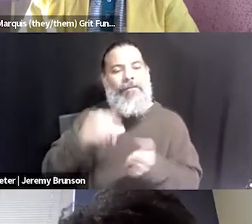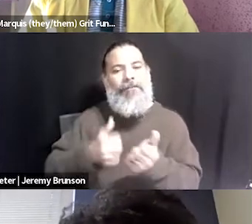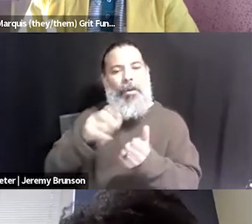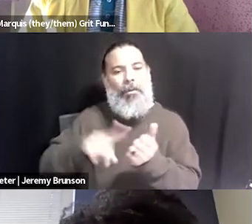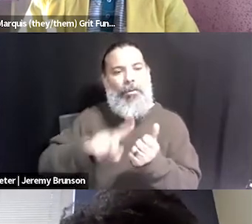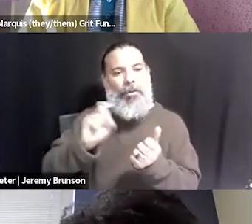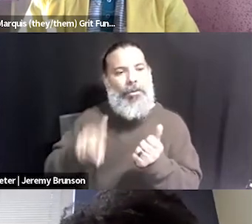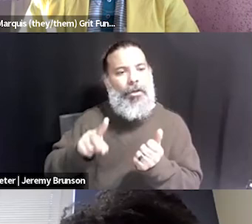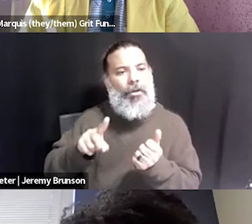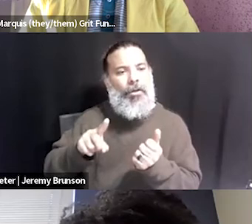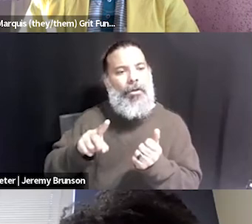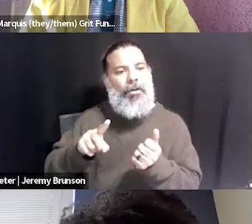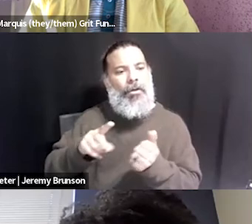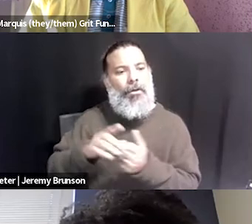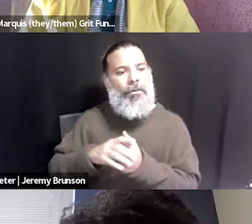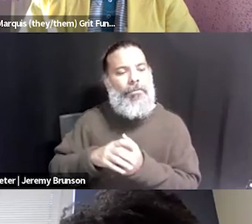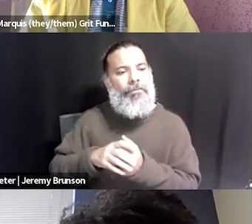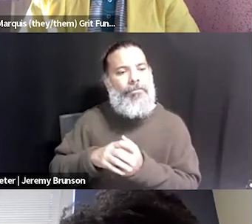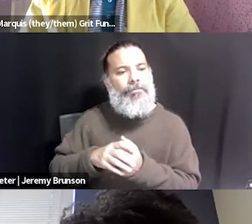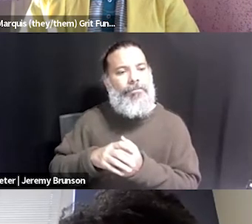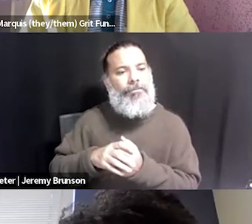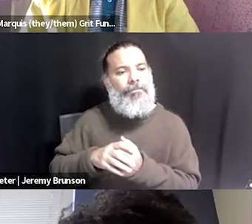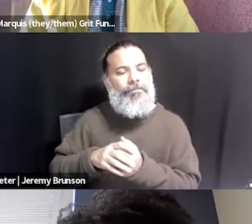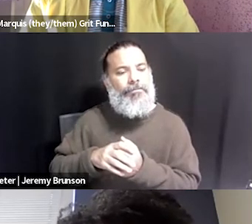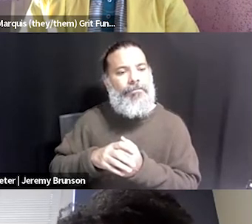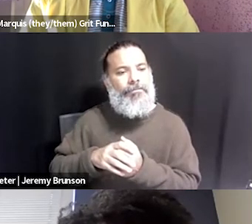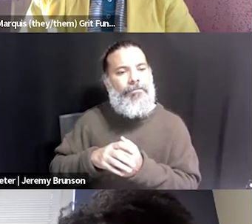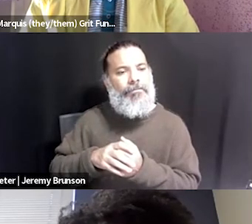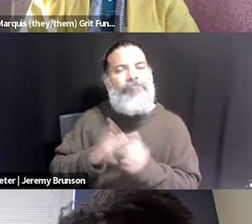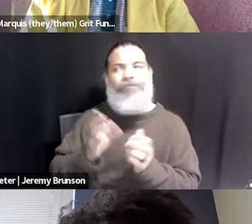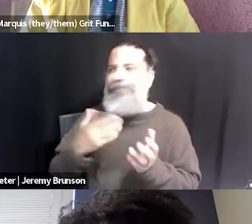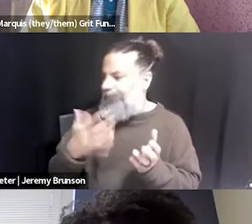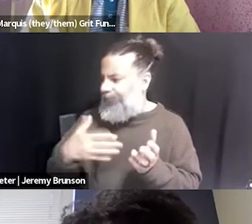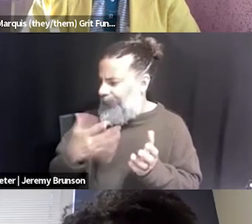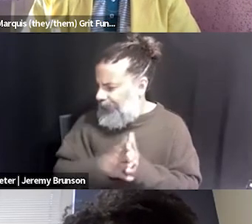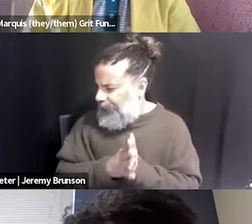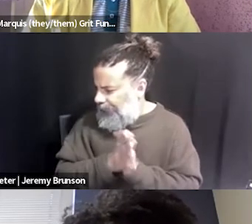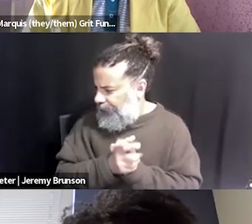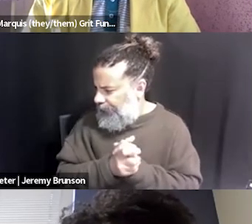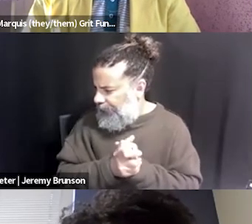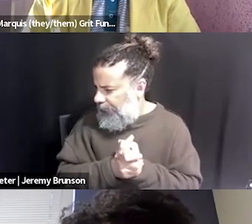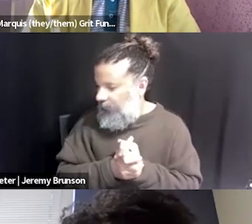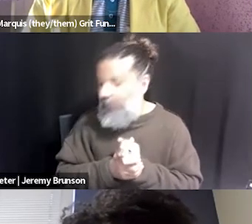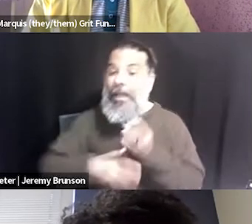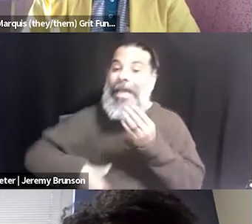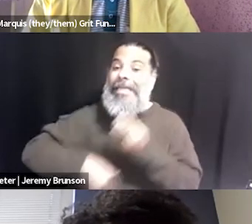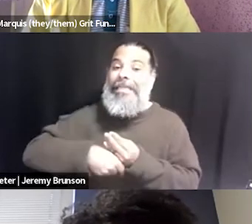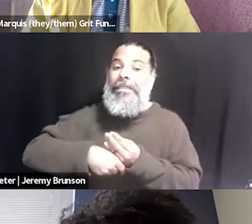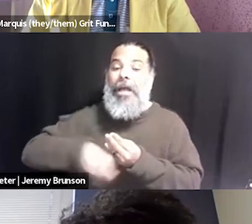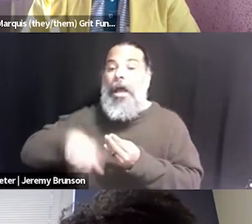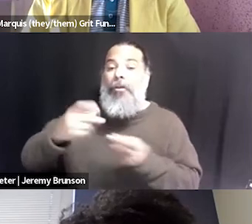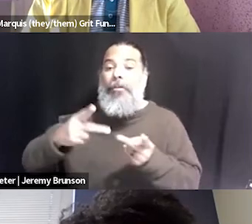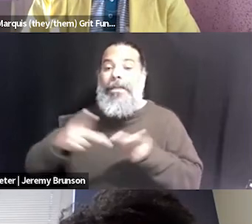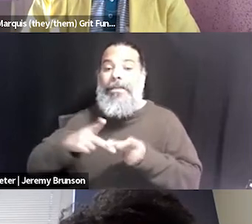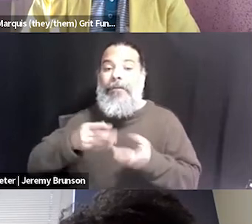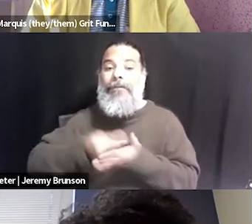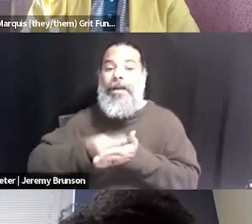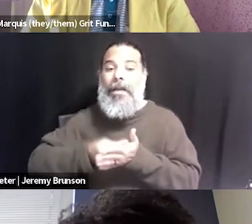In addition to in terms of having additional financial support, is something like the person